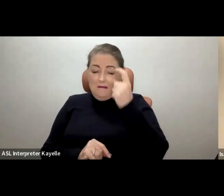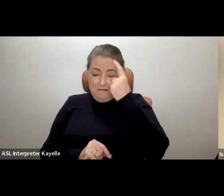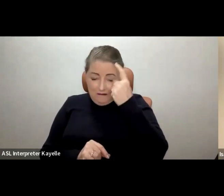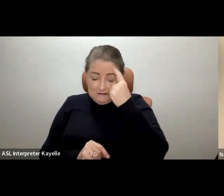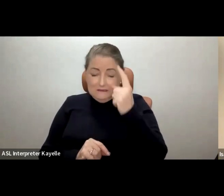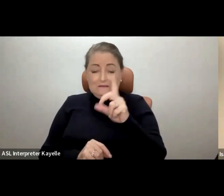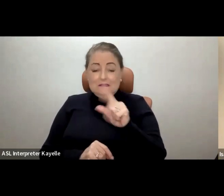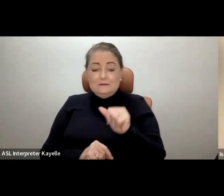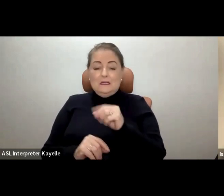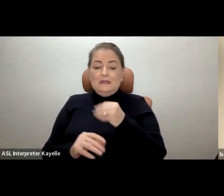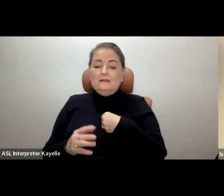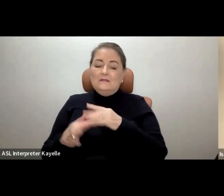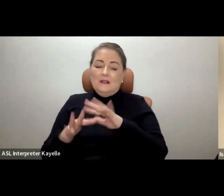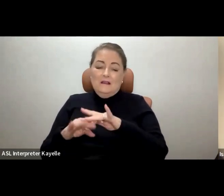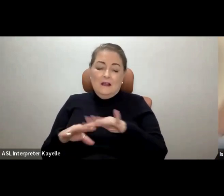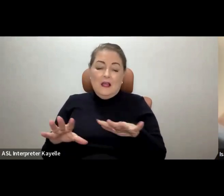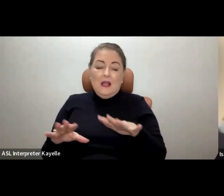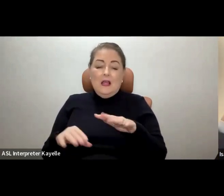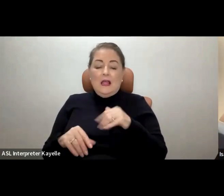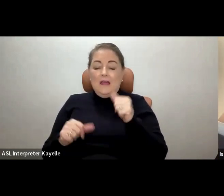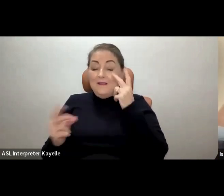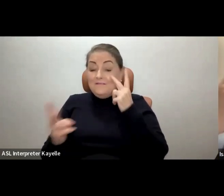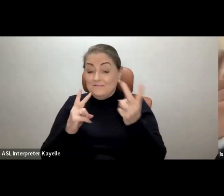there is fantastic. I've gone to events where there's actually